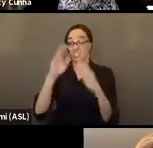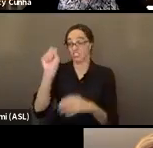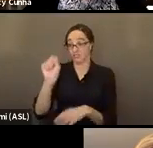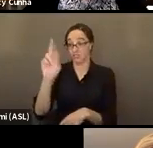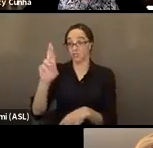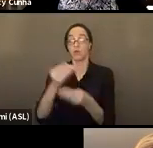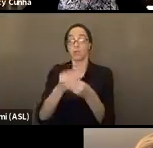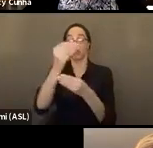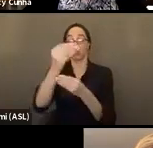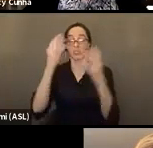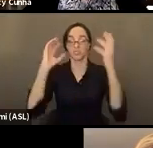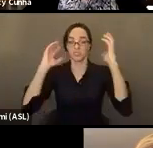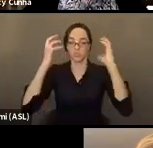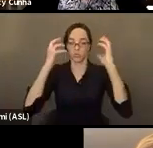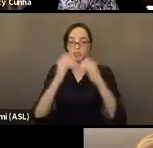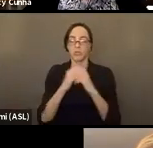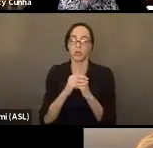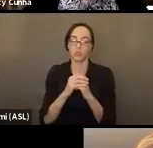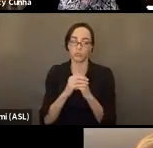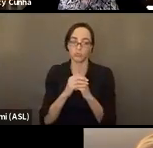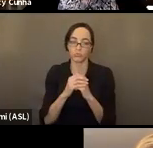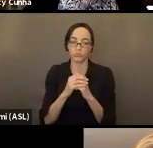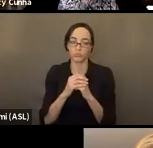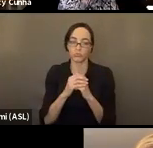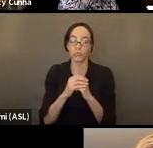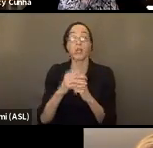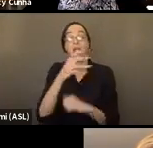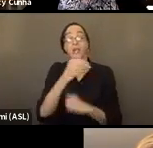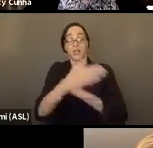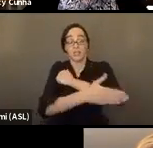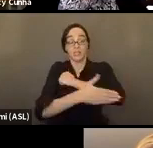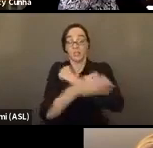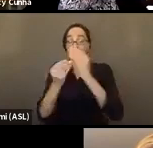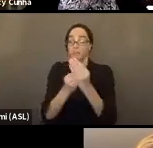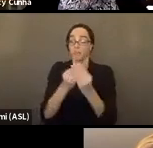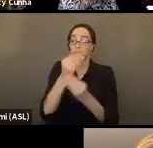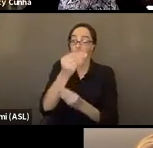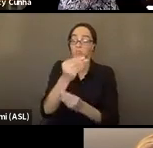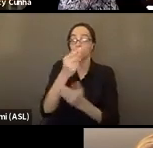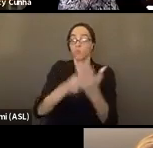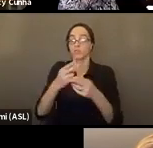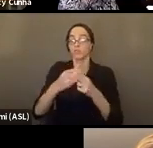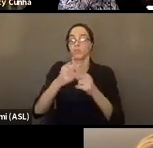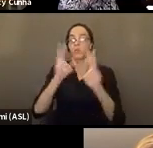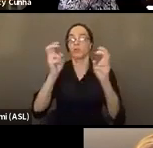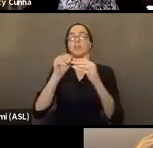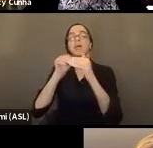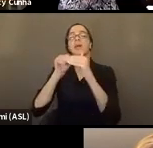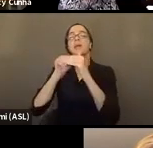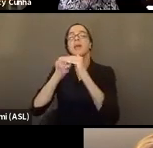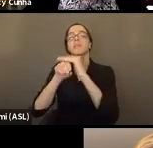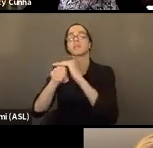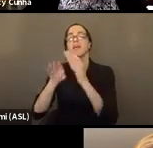purchased what's called the kind of the um the accessories to those radios and the accessories